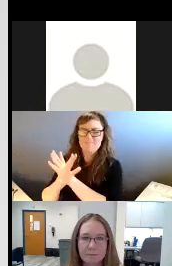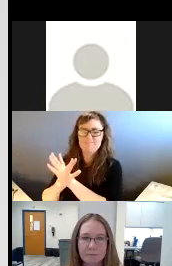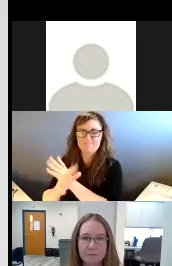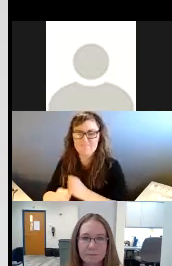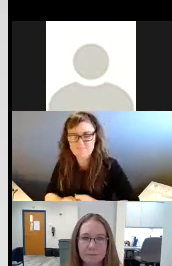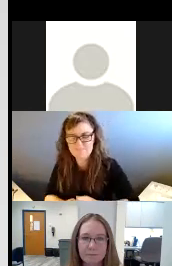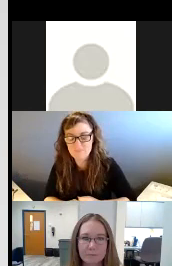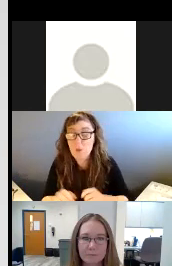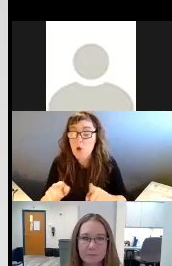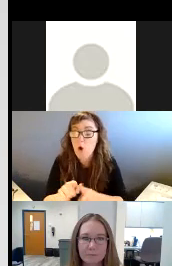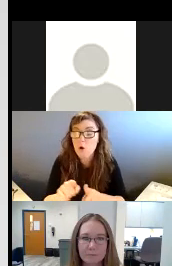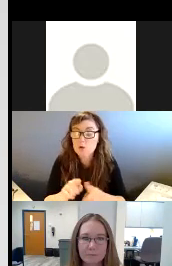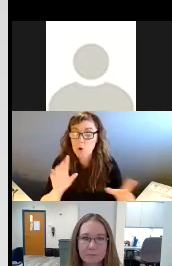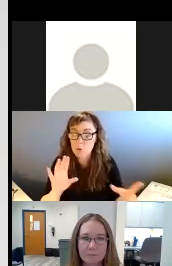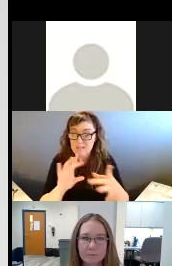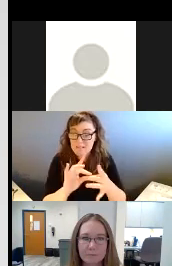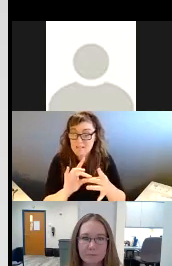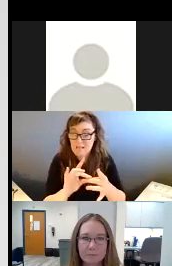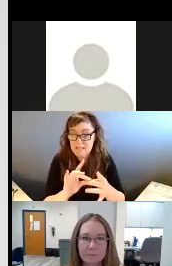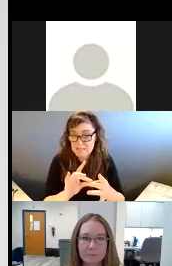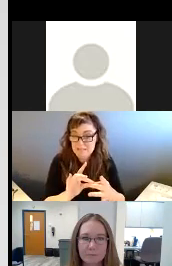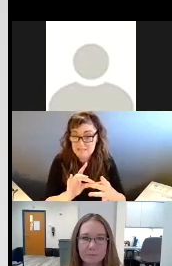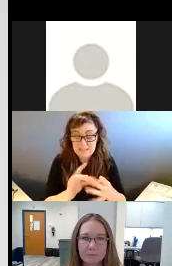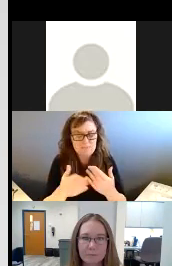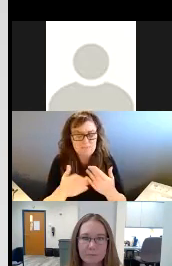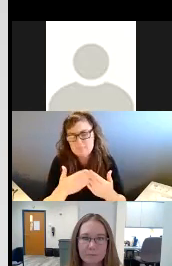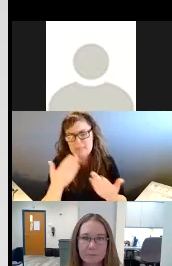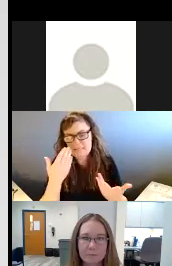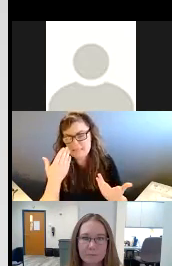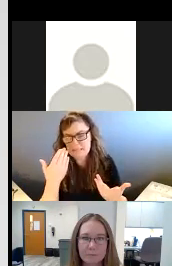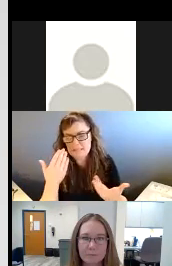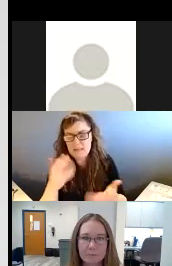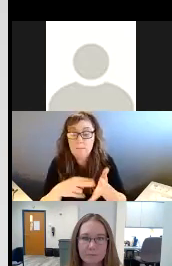IMPORTANT, KNOWING THAT THE PATIENT HAS GOOD WI-FI